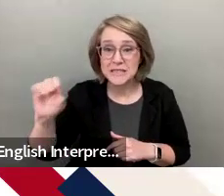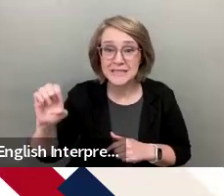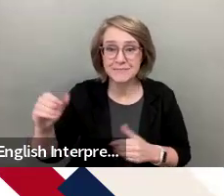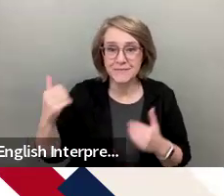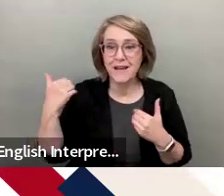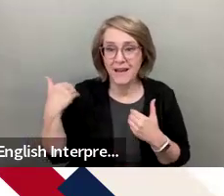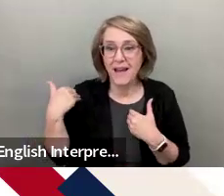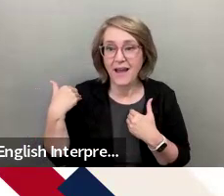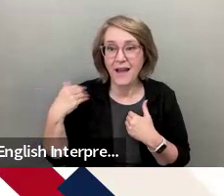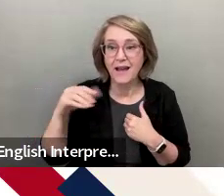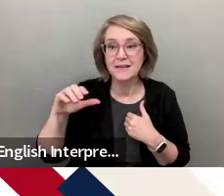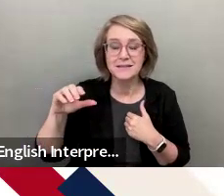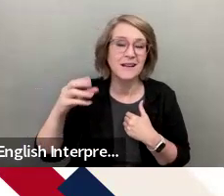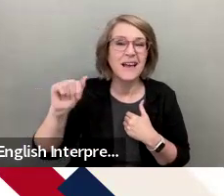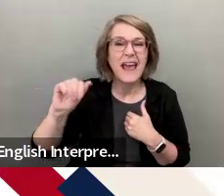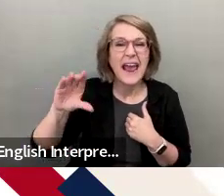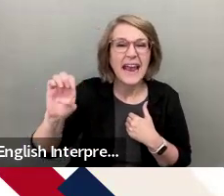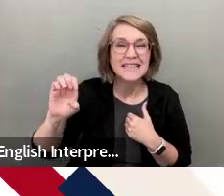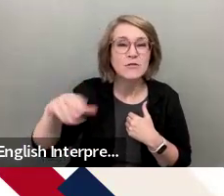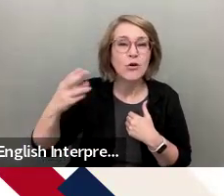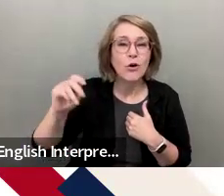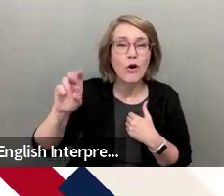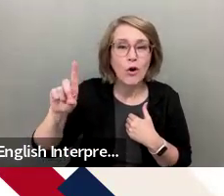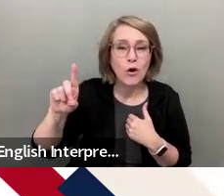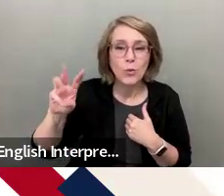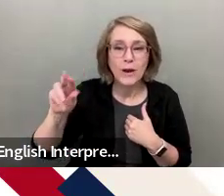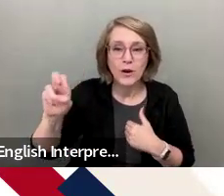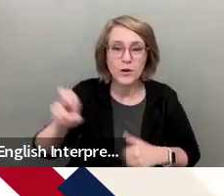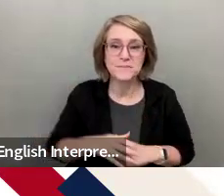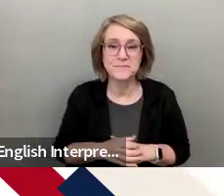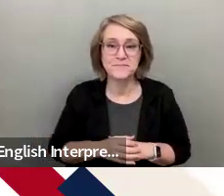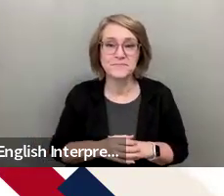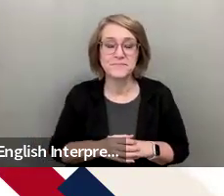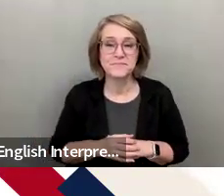THAT WAS REALLY FUN. ONE OF THE STUDENTS THERE ACTUALLY BROUGHT HIS OWN HEADPHONES